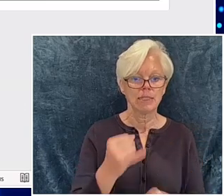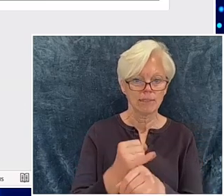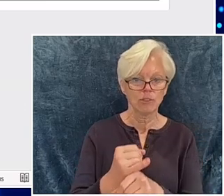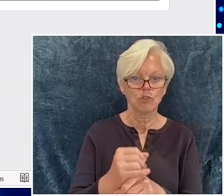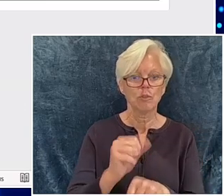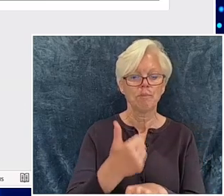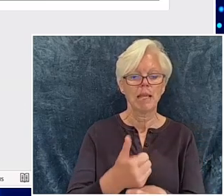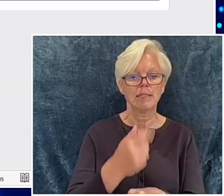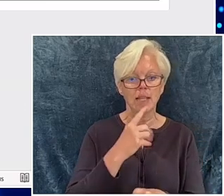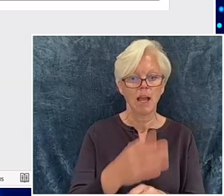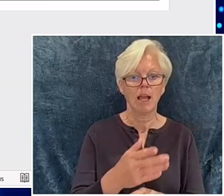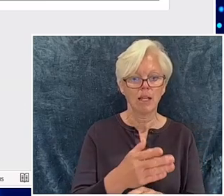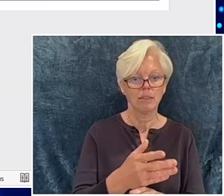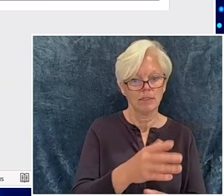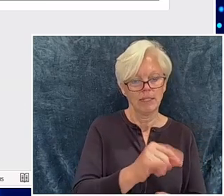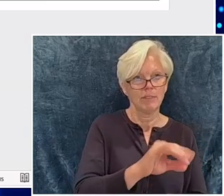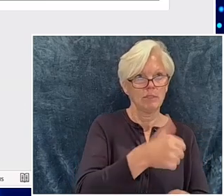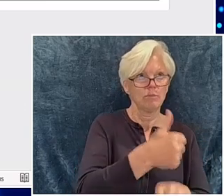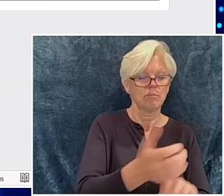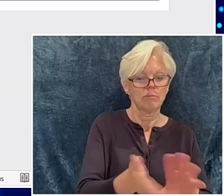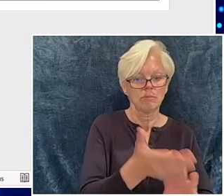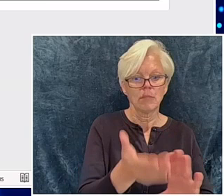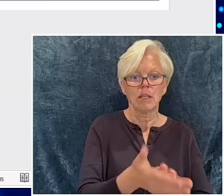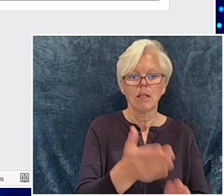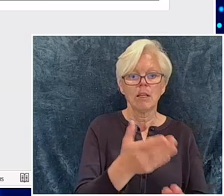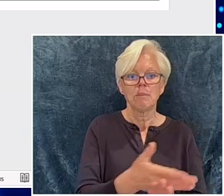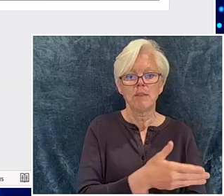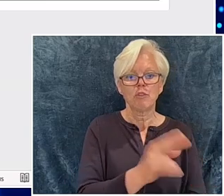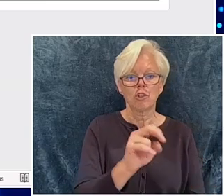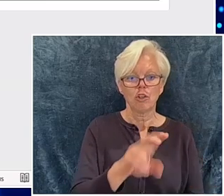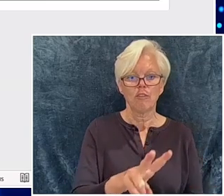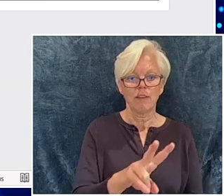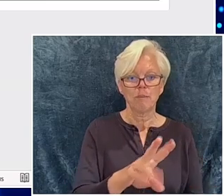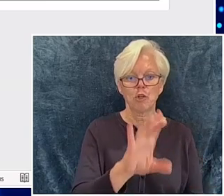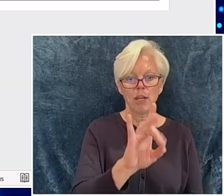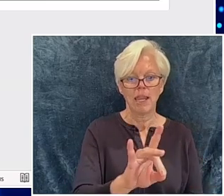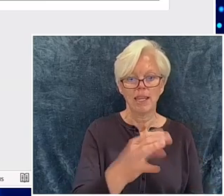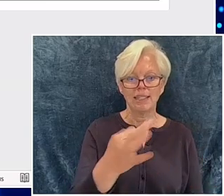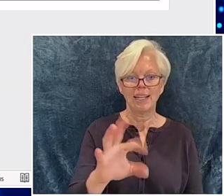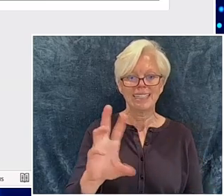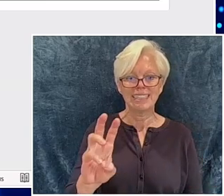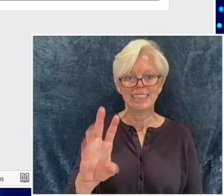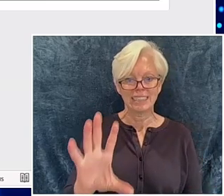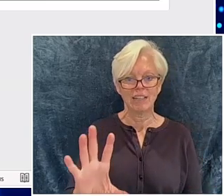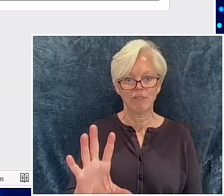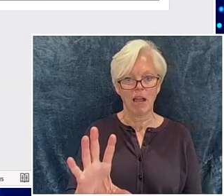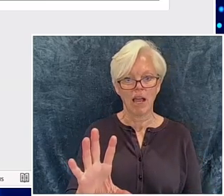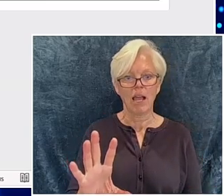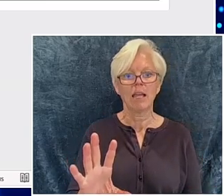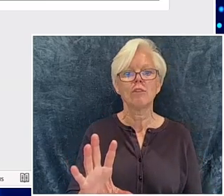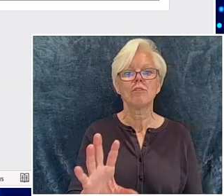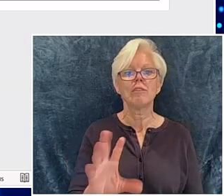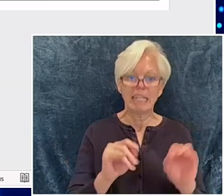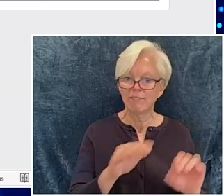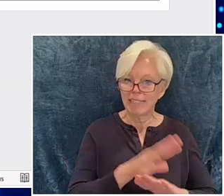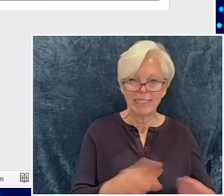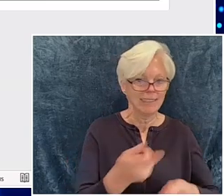1965 without undergoing a change of ownership. And we have put back in the